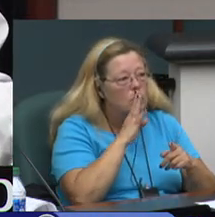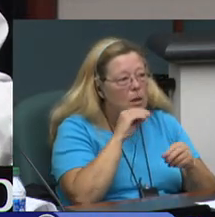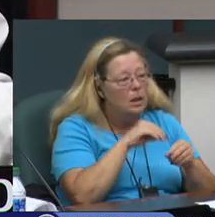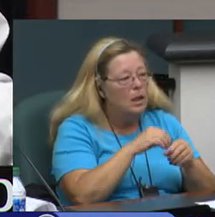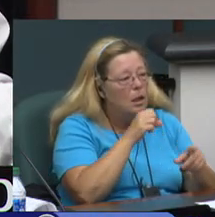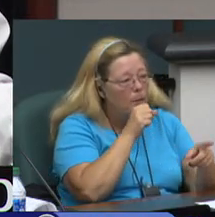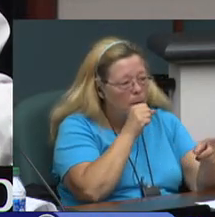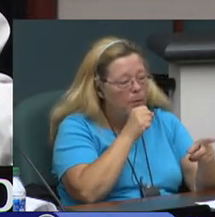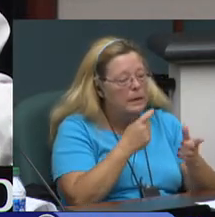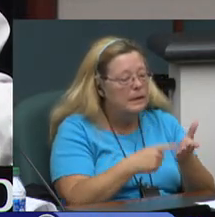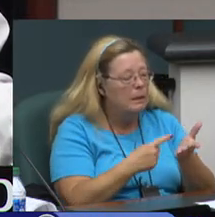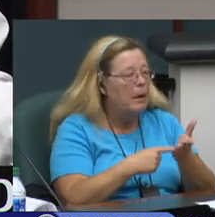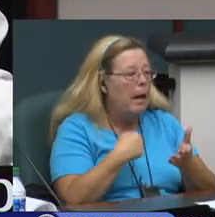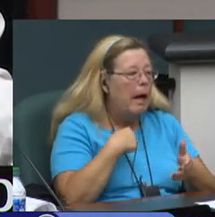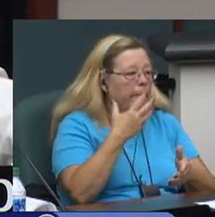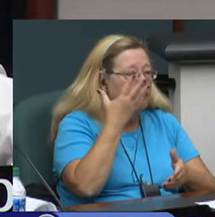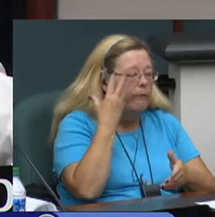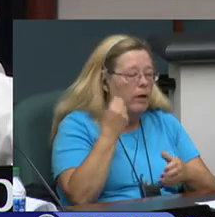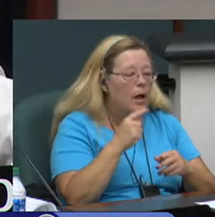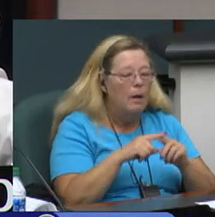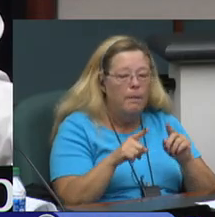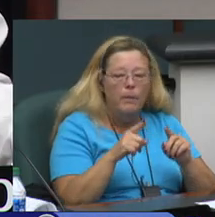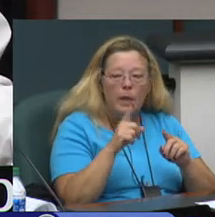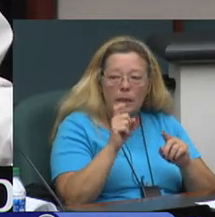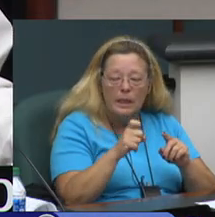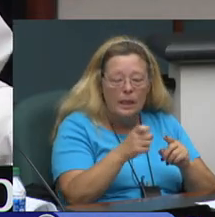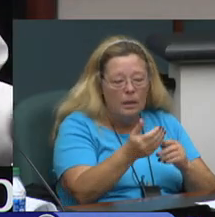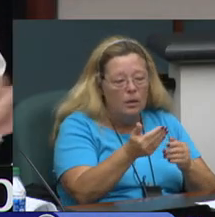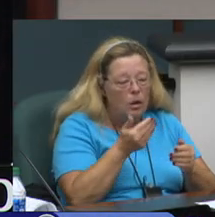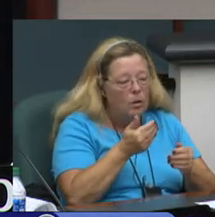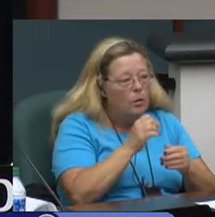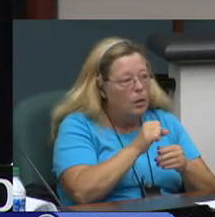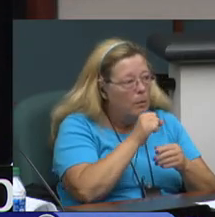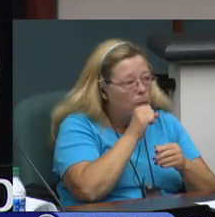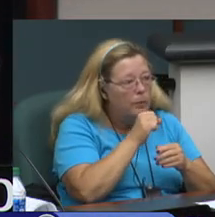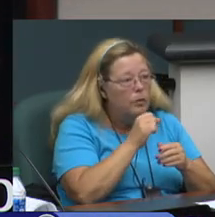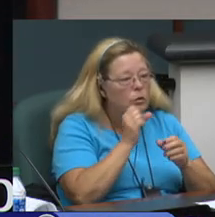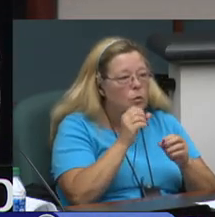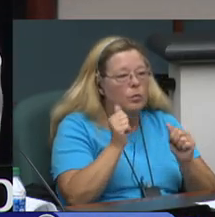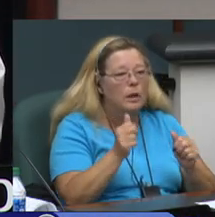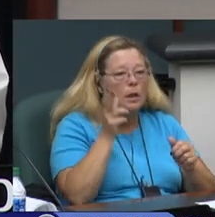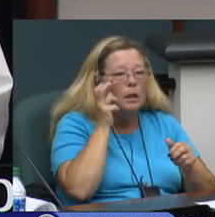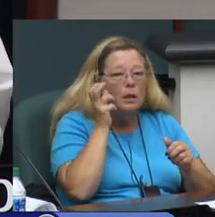myself but if we could all power microphones closer so we can be heard so